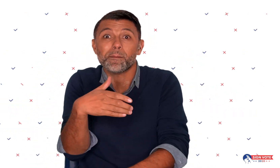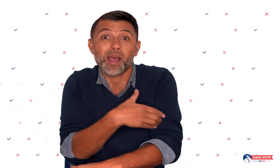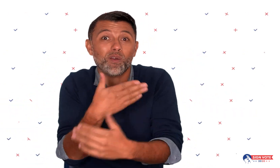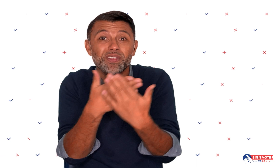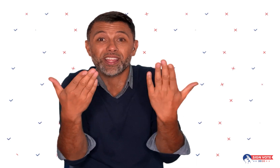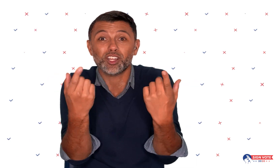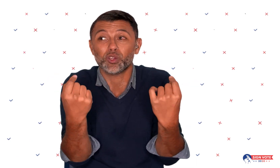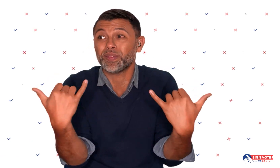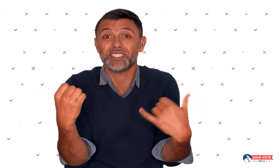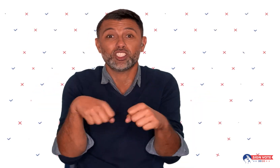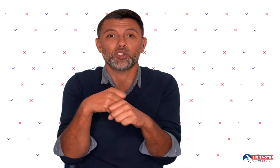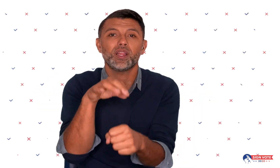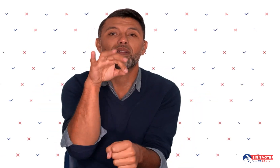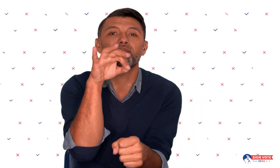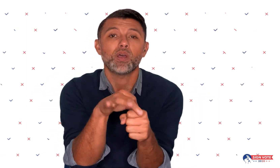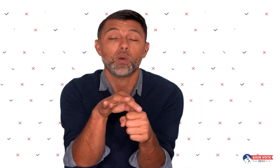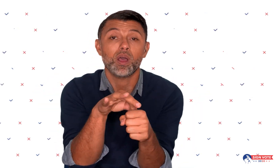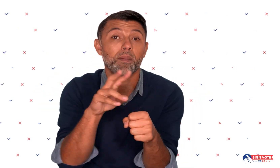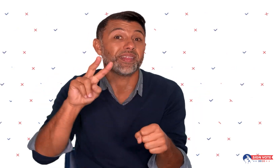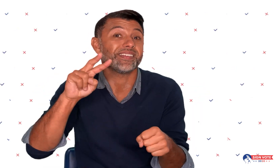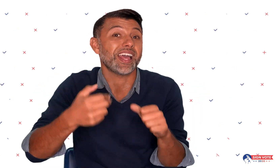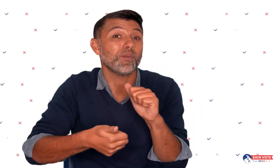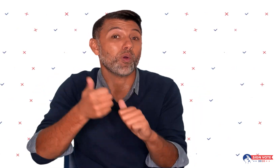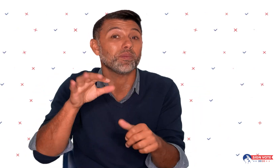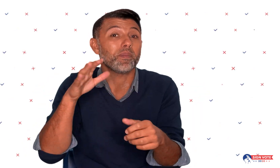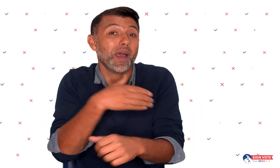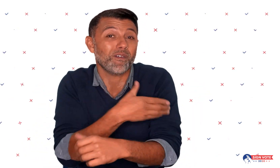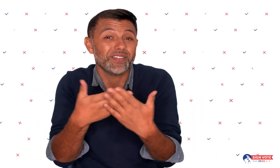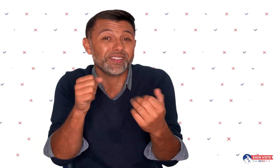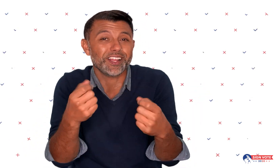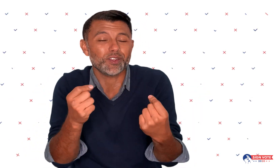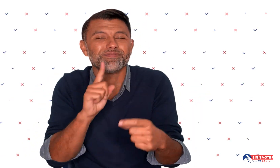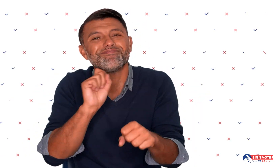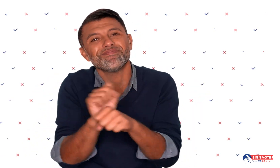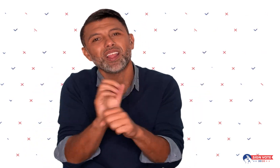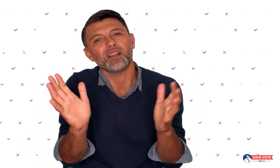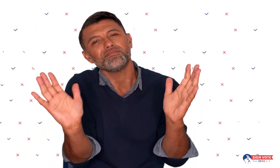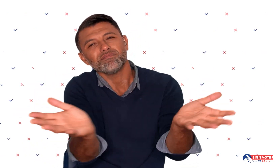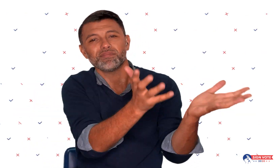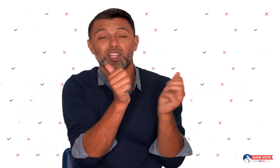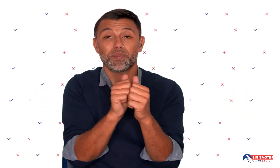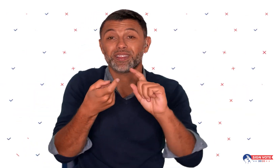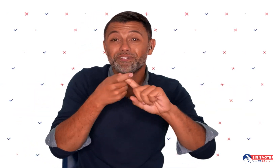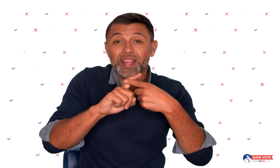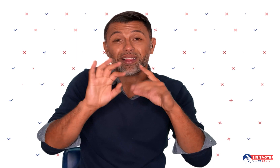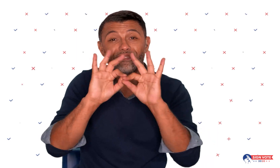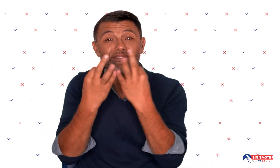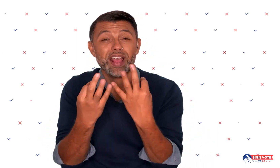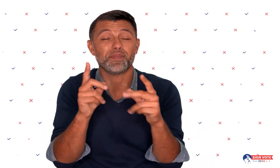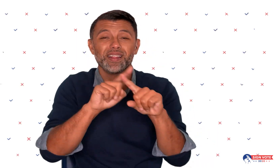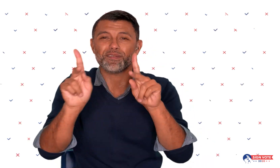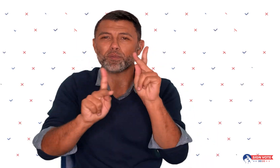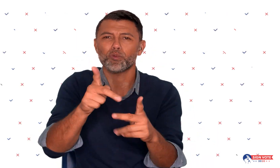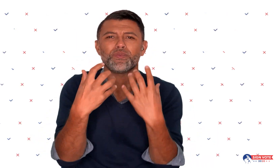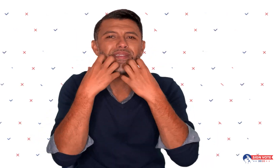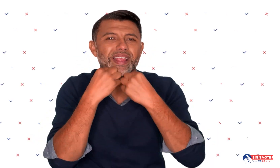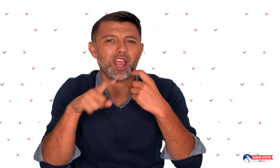The most powerful thing you can do this year is to vote. The second most powerful thing, having conversations with your friends and family to make sure that